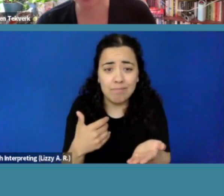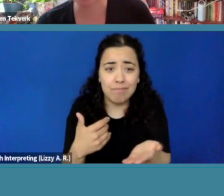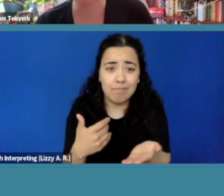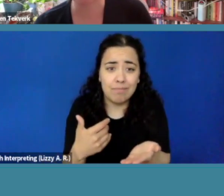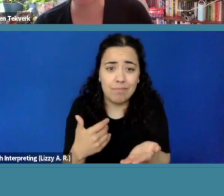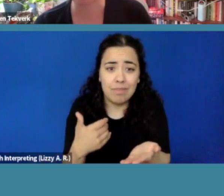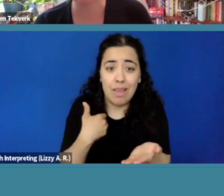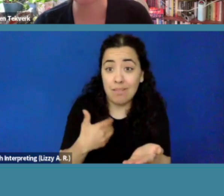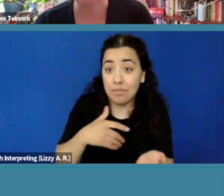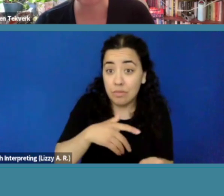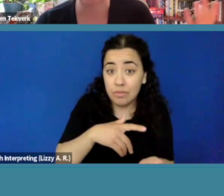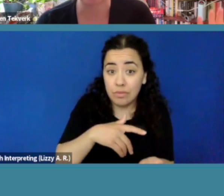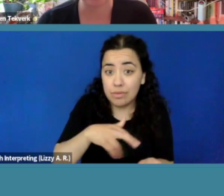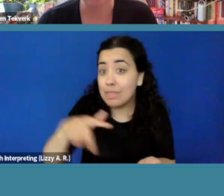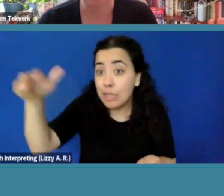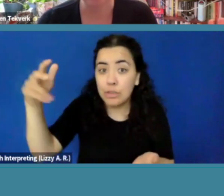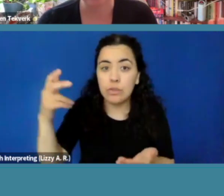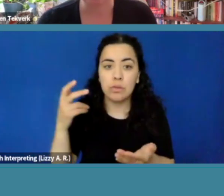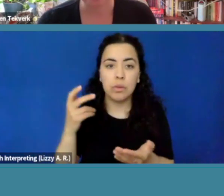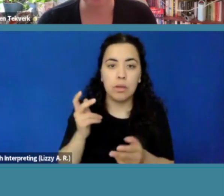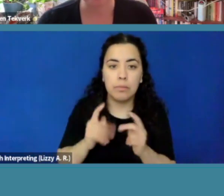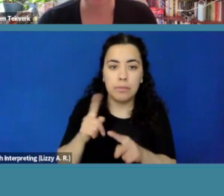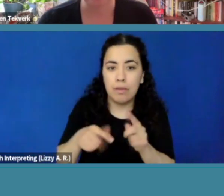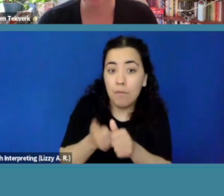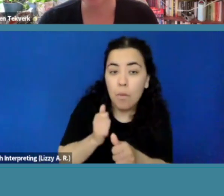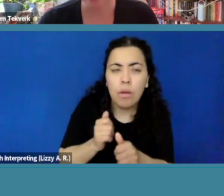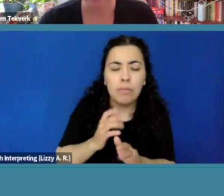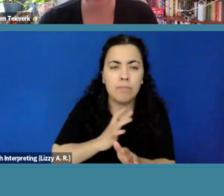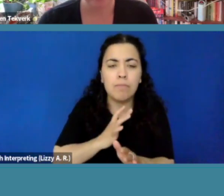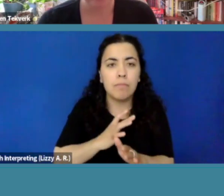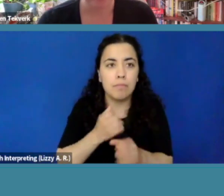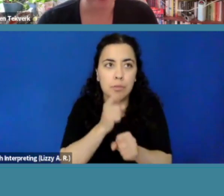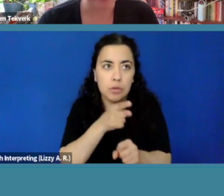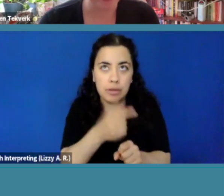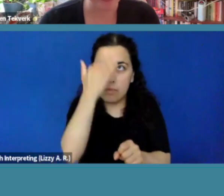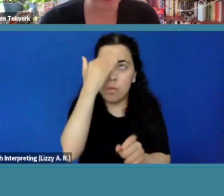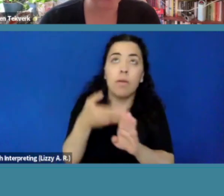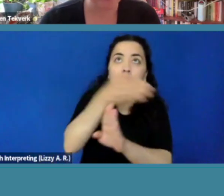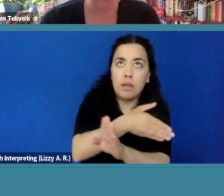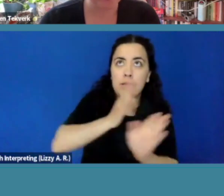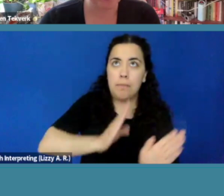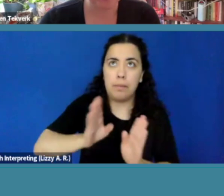going to be able to avoid and things like that so that they can plan their day. All right, next slide.